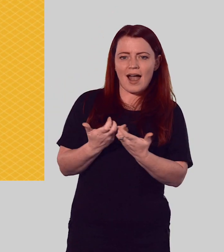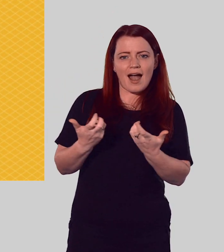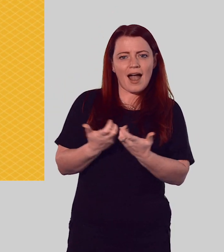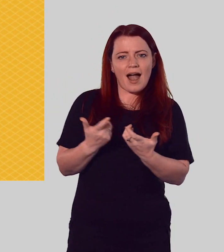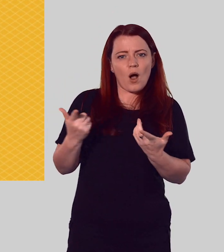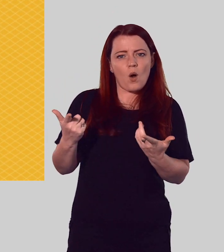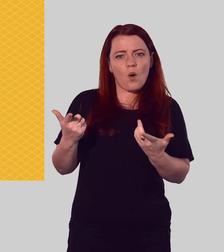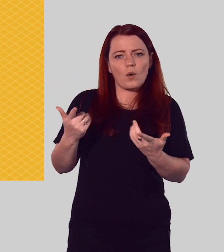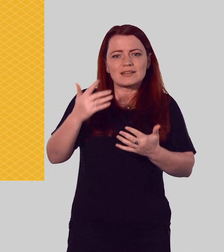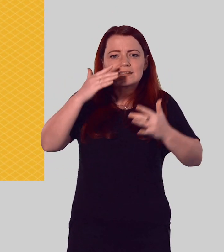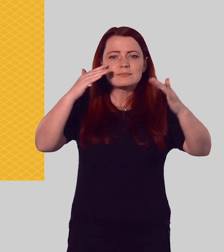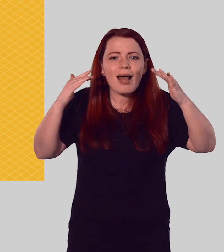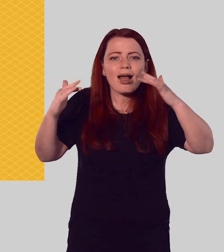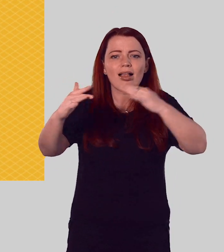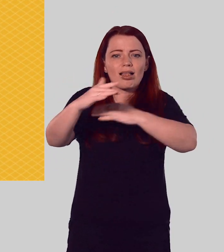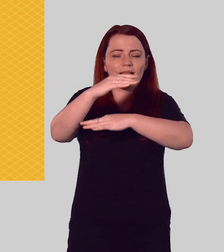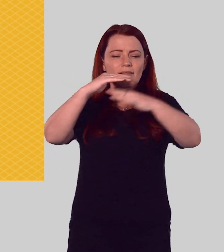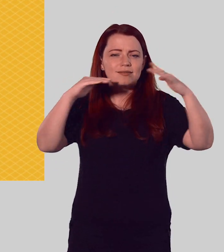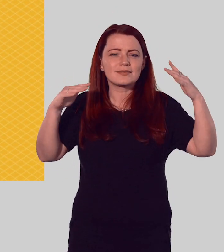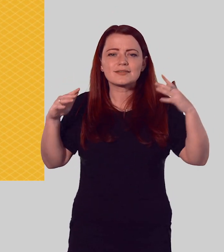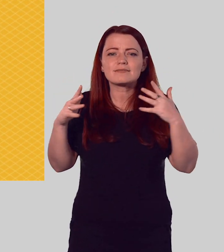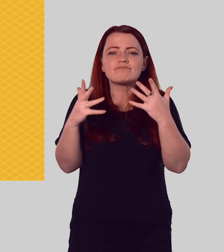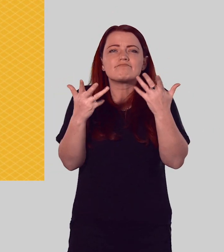might smell or the way that it might